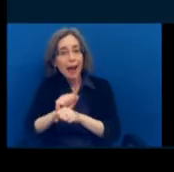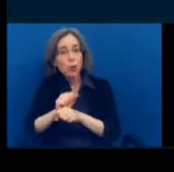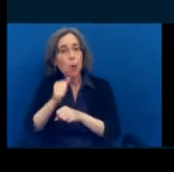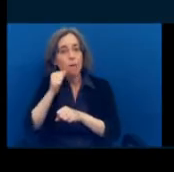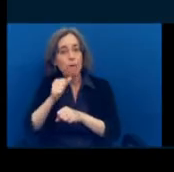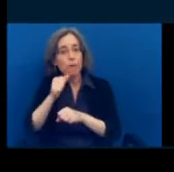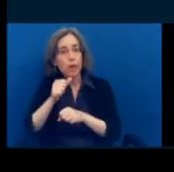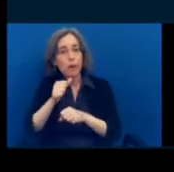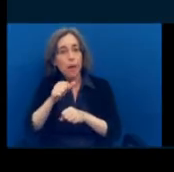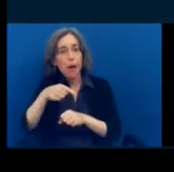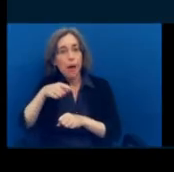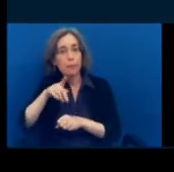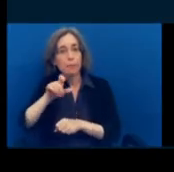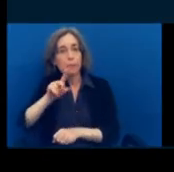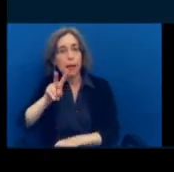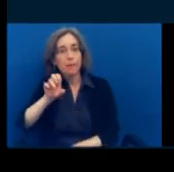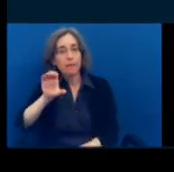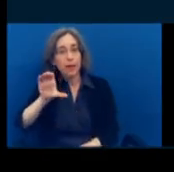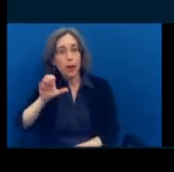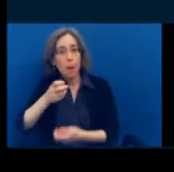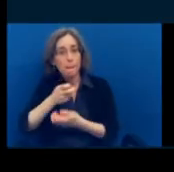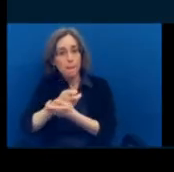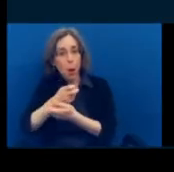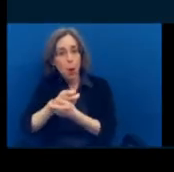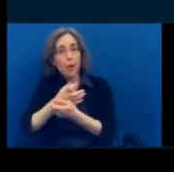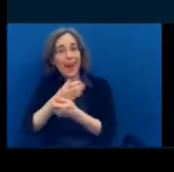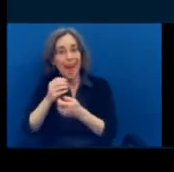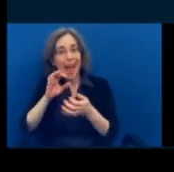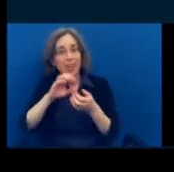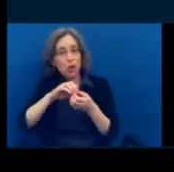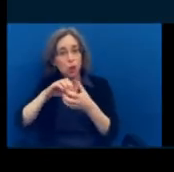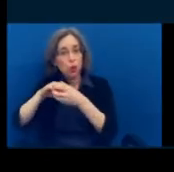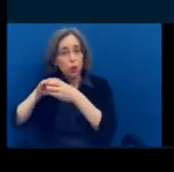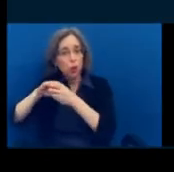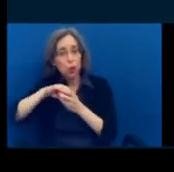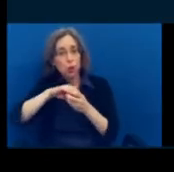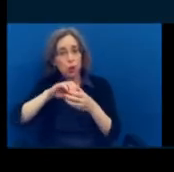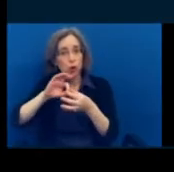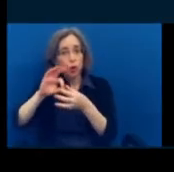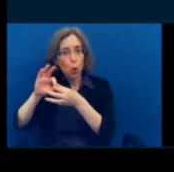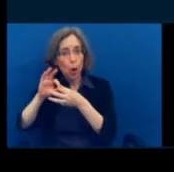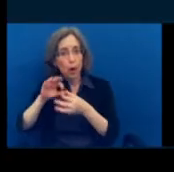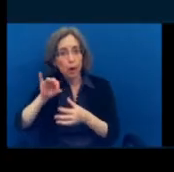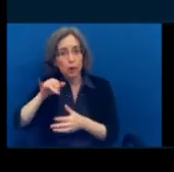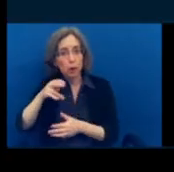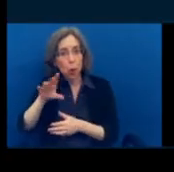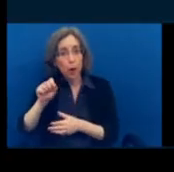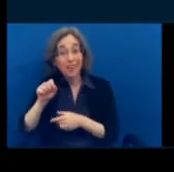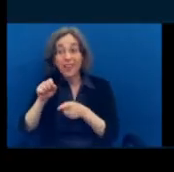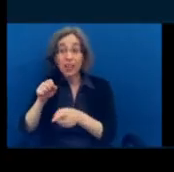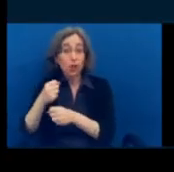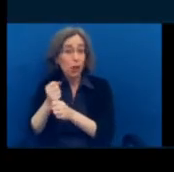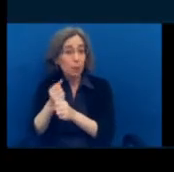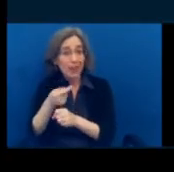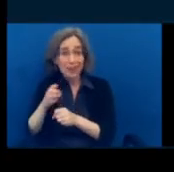JOINS. SHE SUPPOSEDLY MADE OVER 600 OF THESE IN HER LIFETIME BUT ONLY 1 REMAINS.